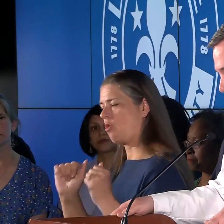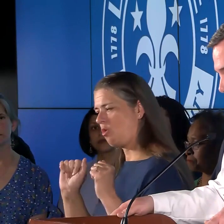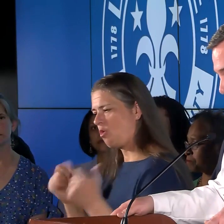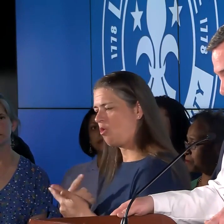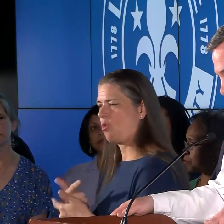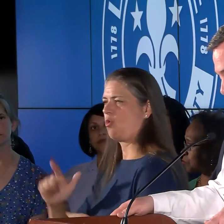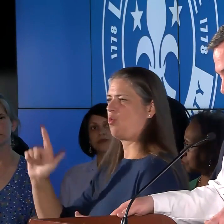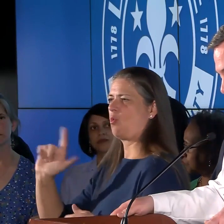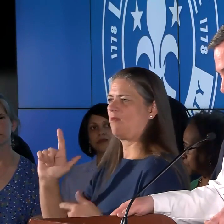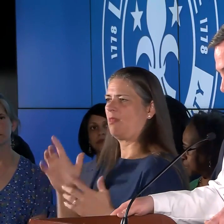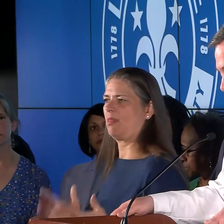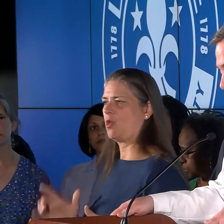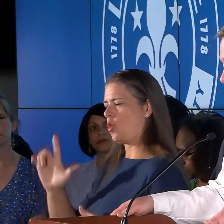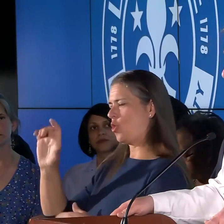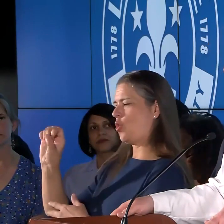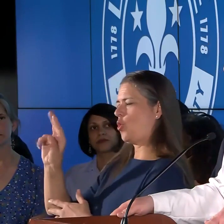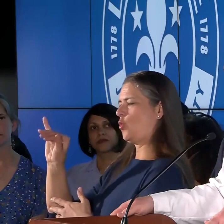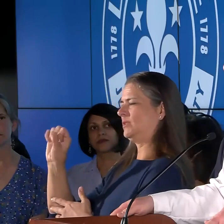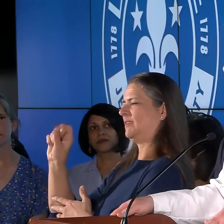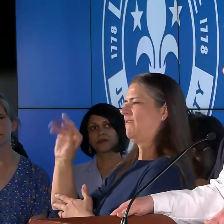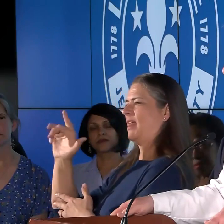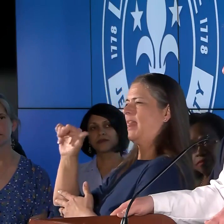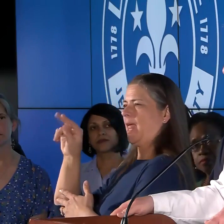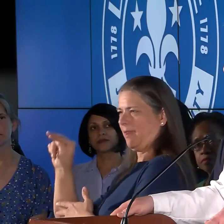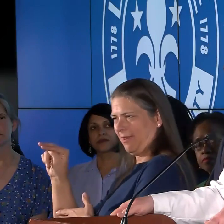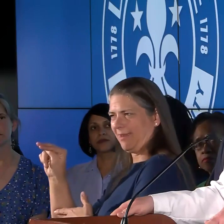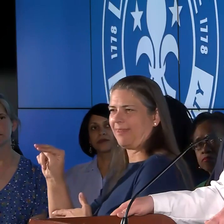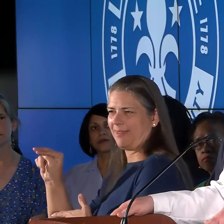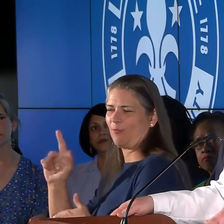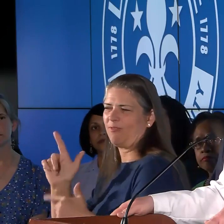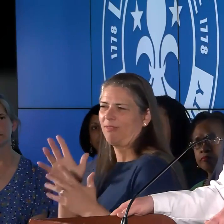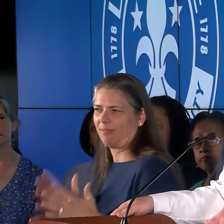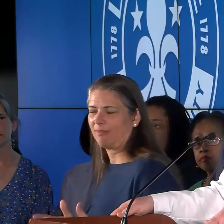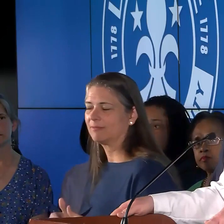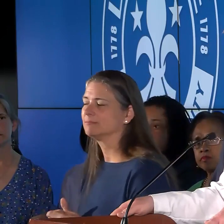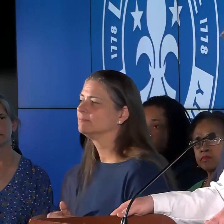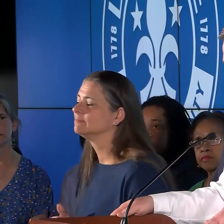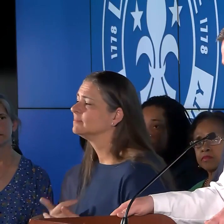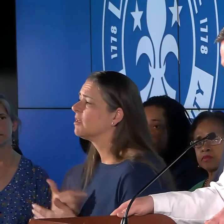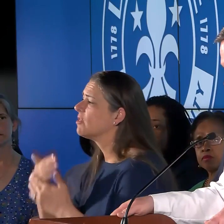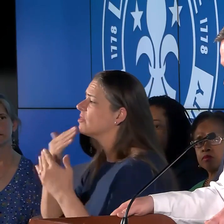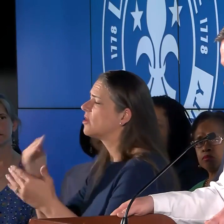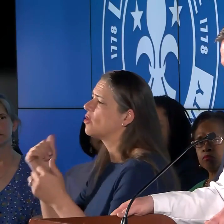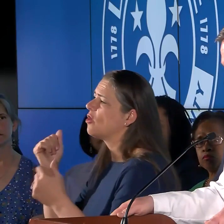Um I want to thank everyone again for what they do for us every day. We are